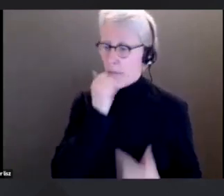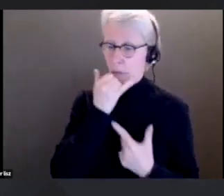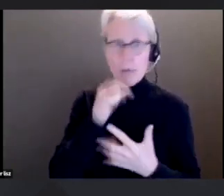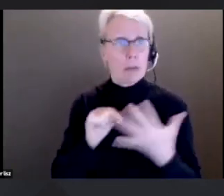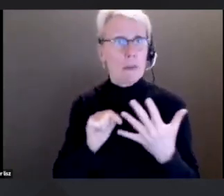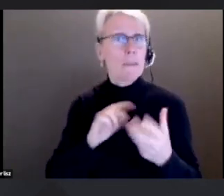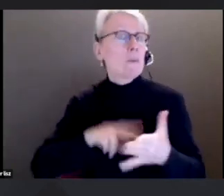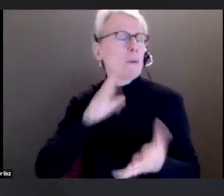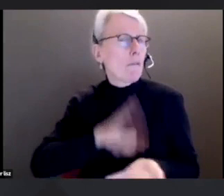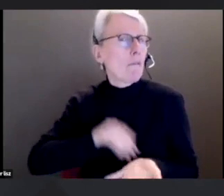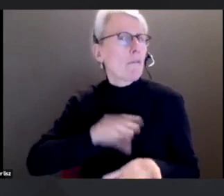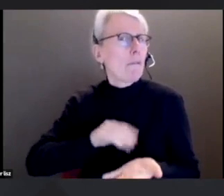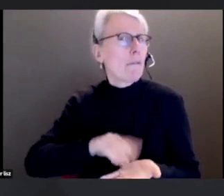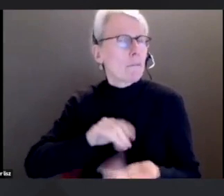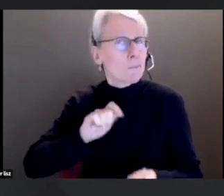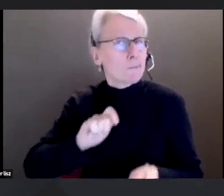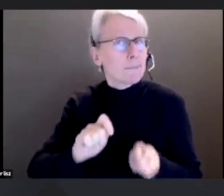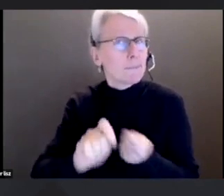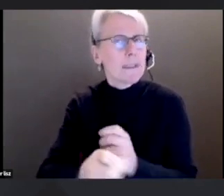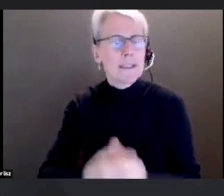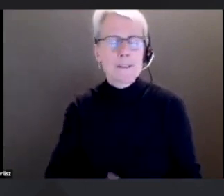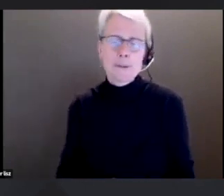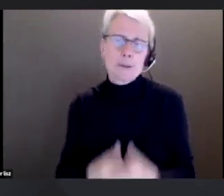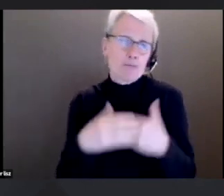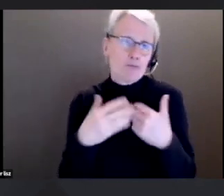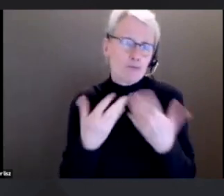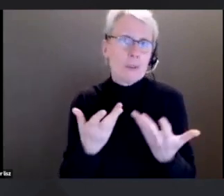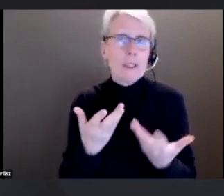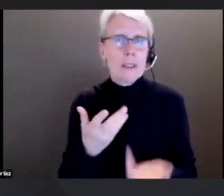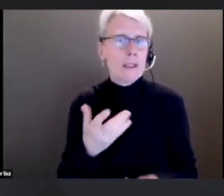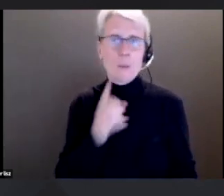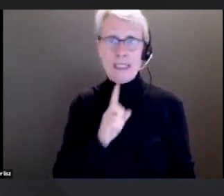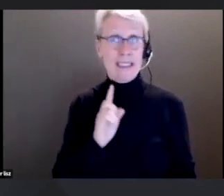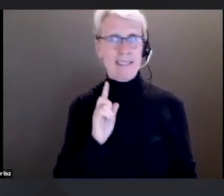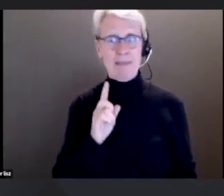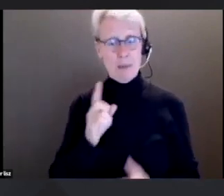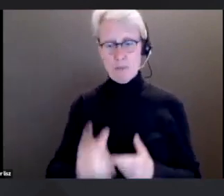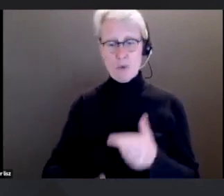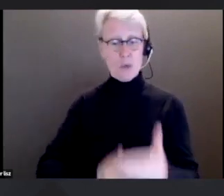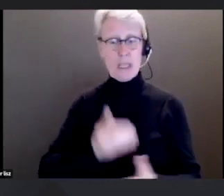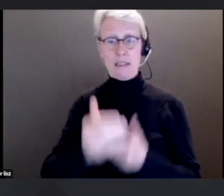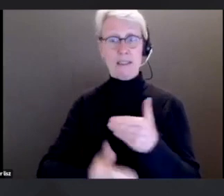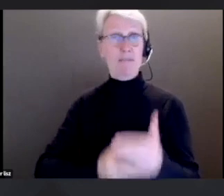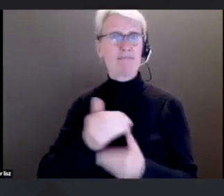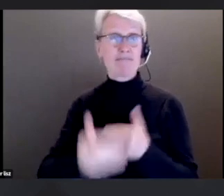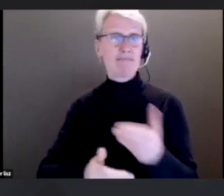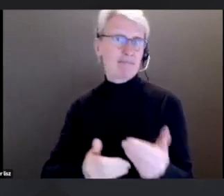it's going take time, and ever evolving, ever changing. So don't expect too much too soon